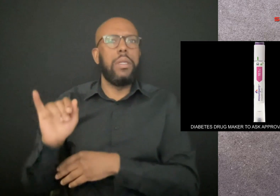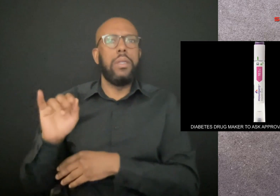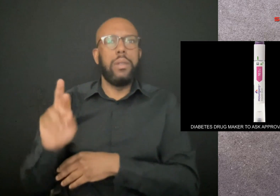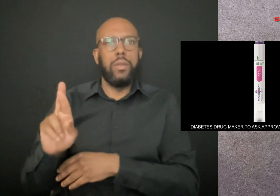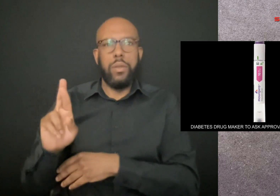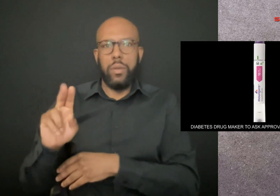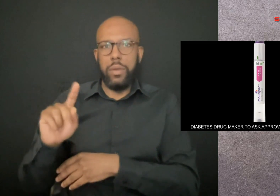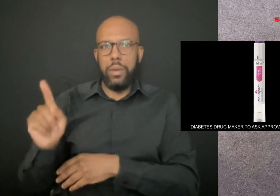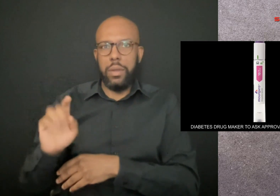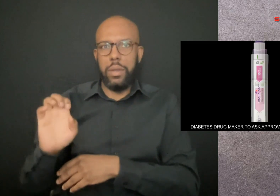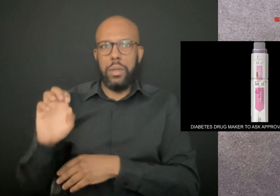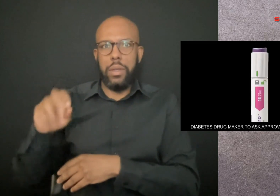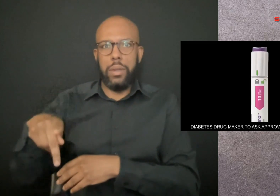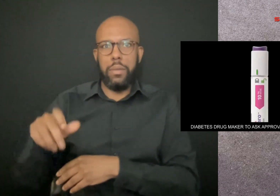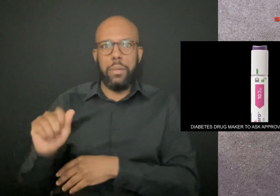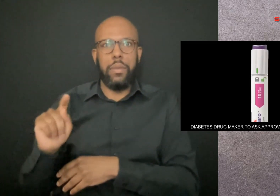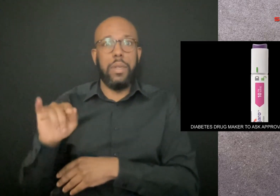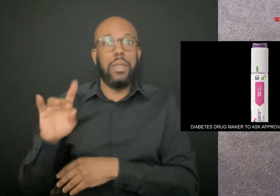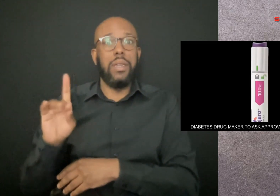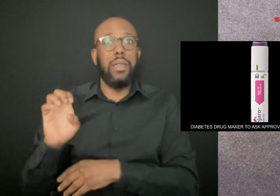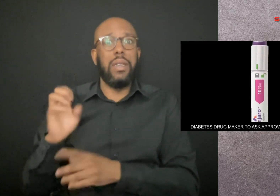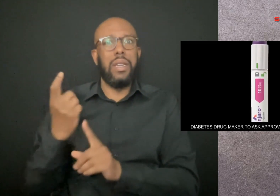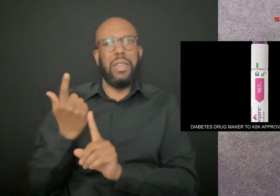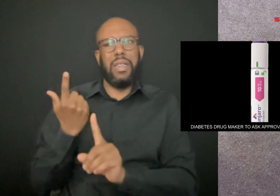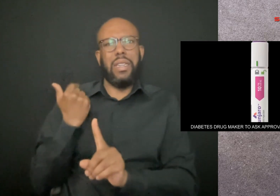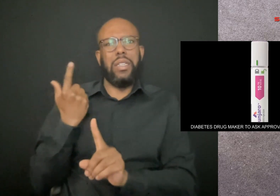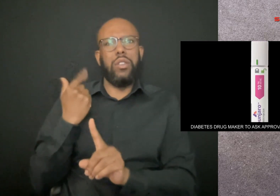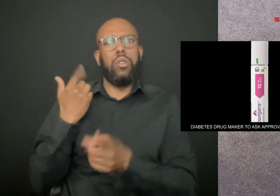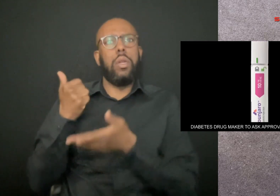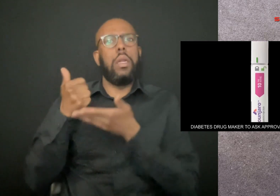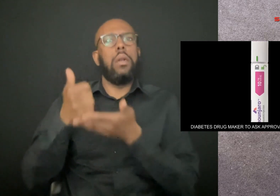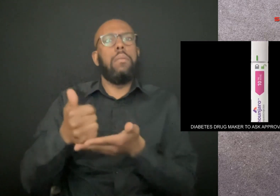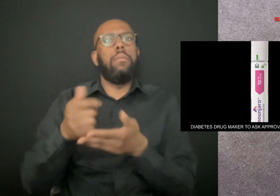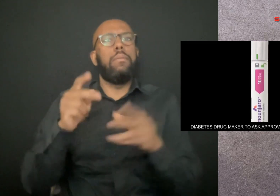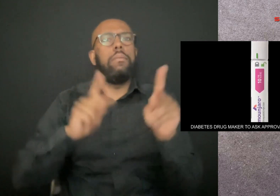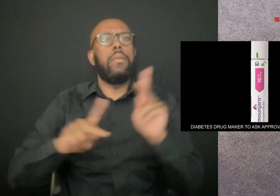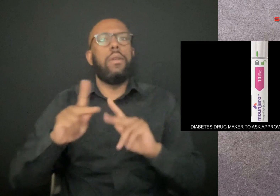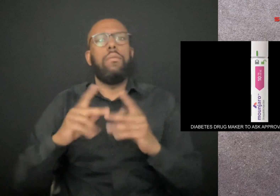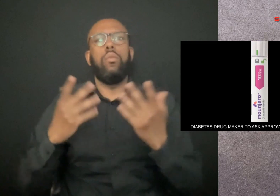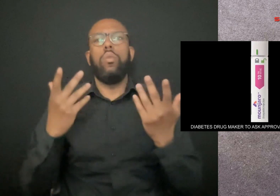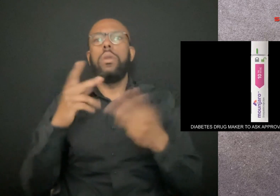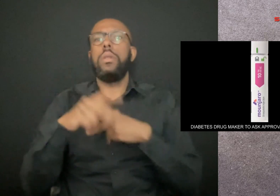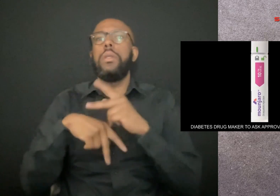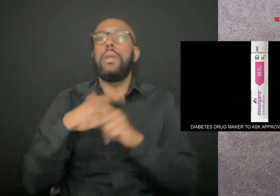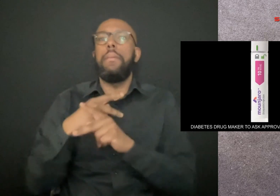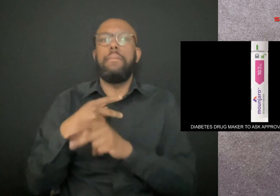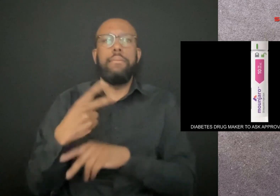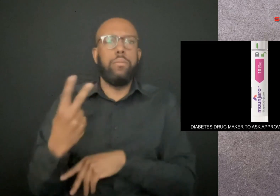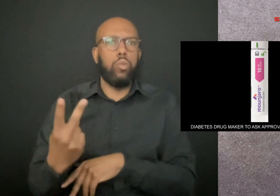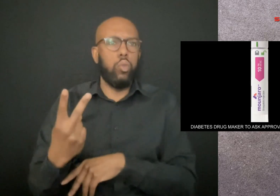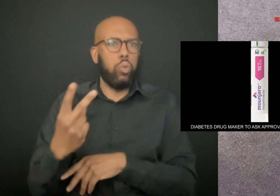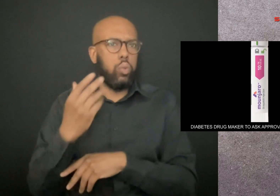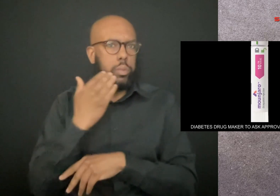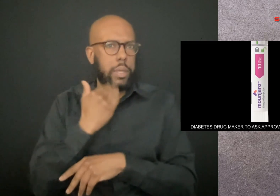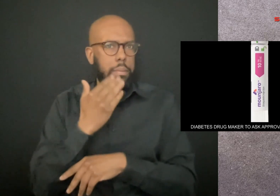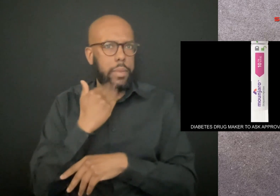The FDA approved to zepatide last year for helping people with type 2 diabetes control blood sugar.